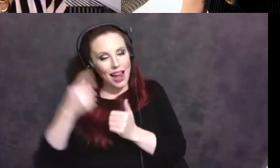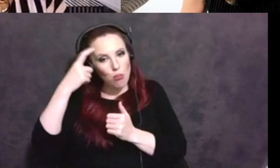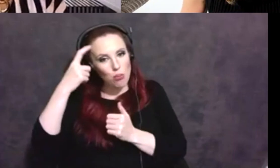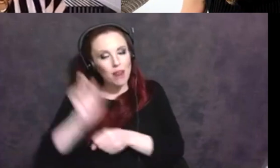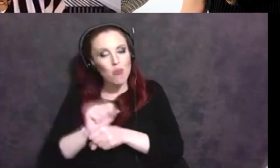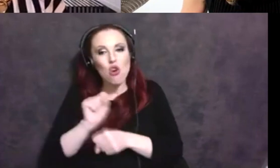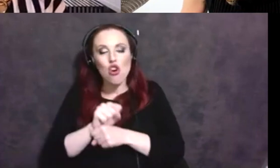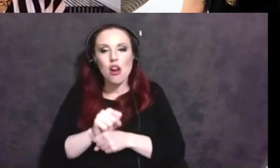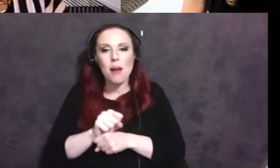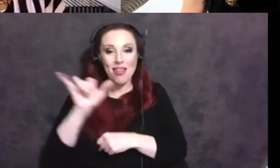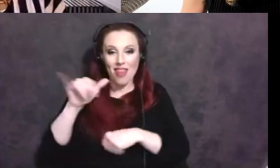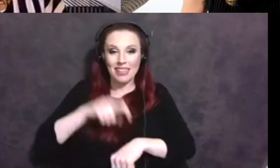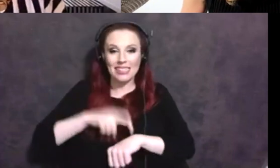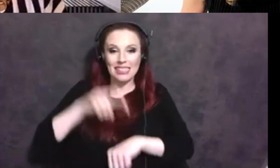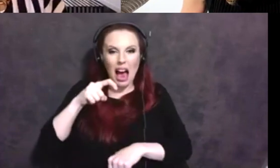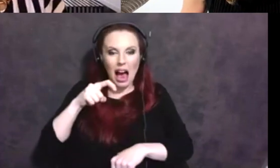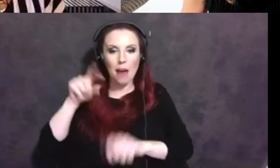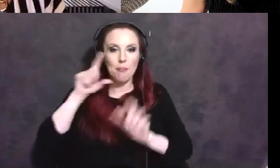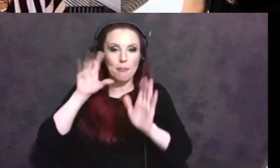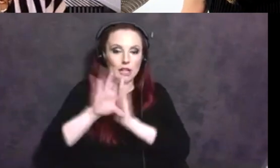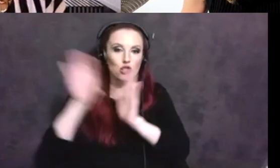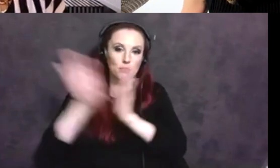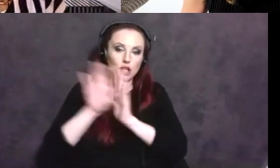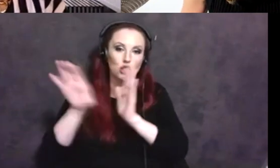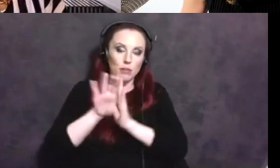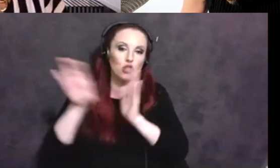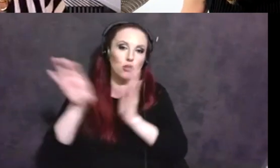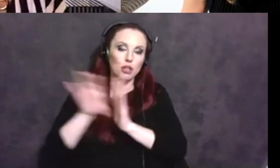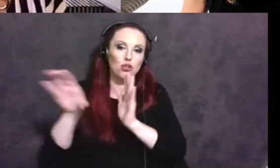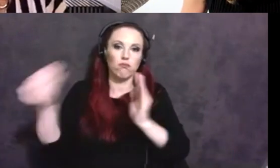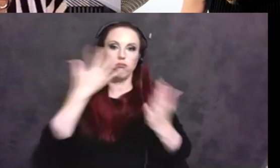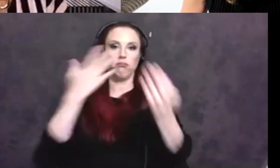moment? I went home and, of course, because I do this work, I know how the brain works